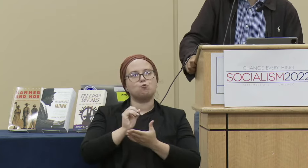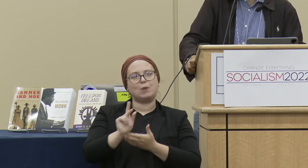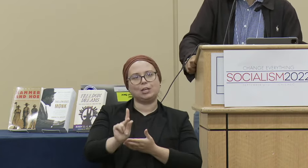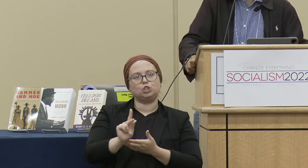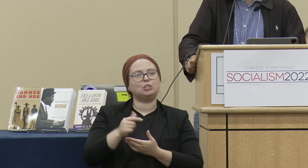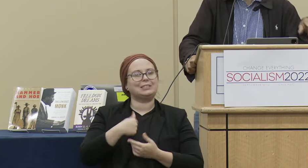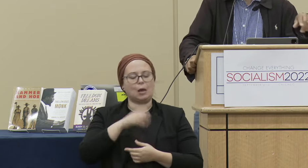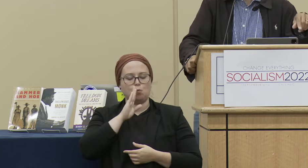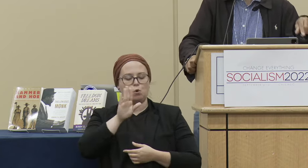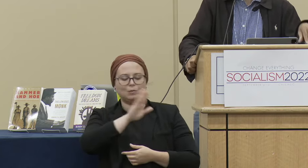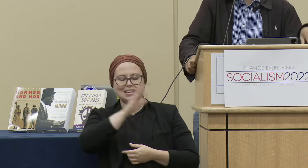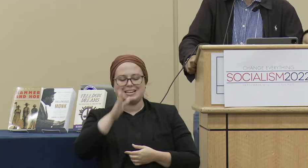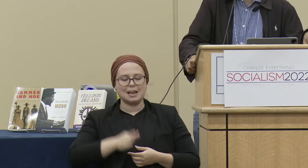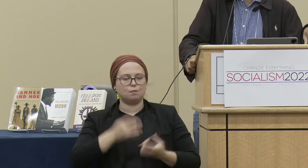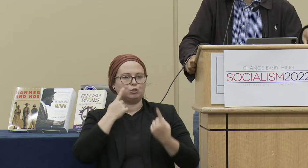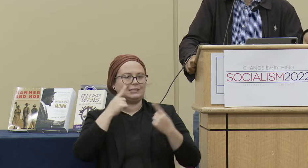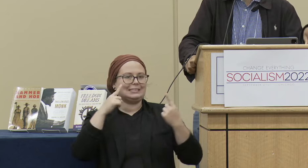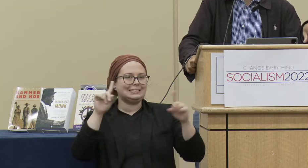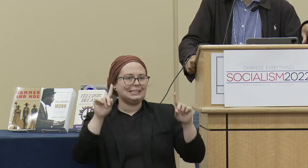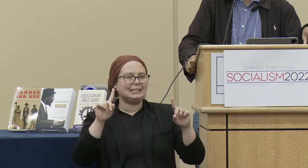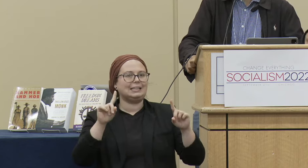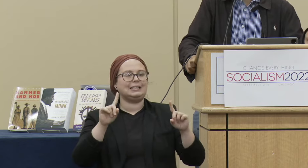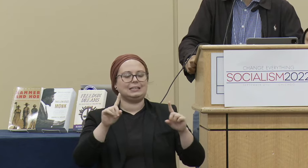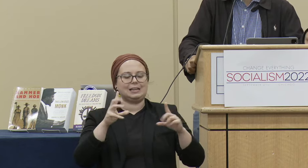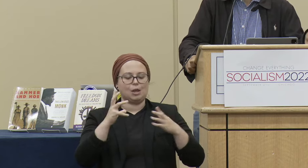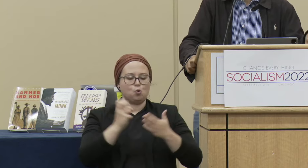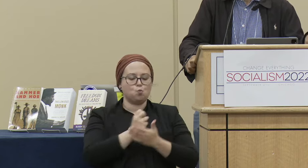know, on the socialist case for reparations, you know, I will